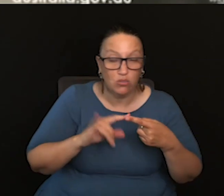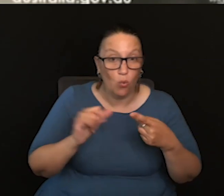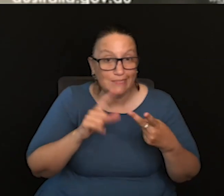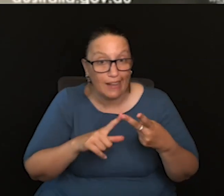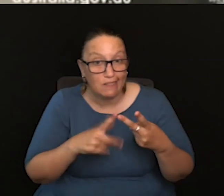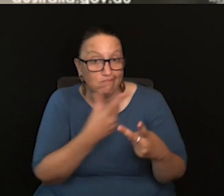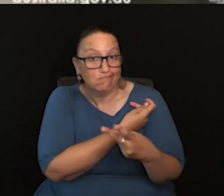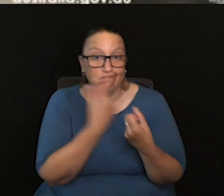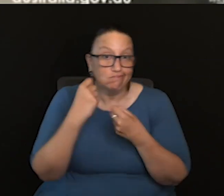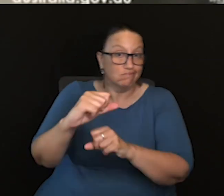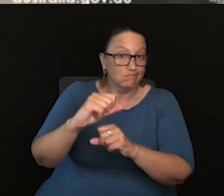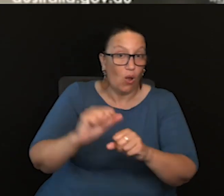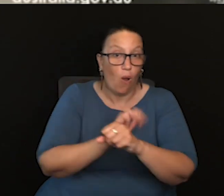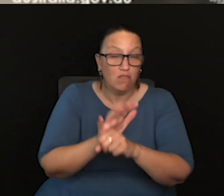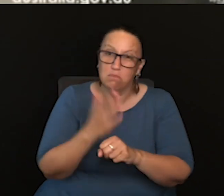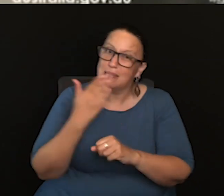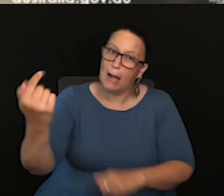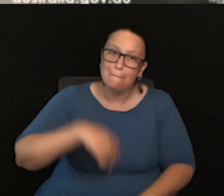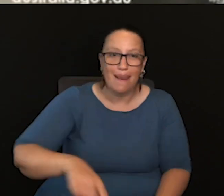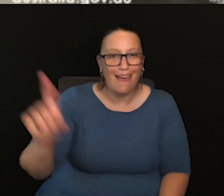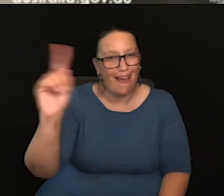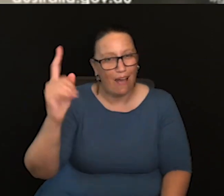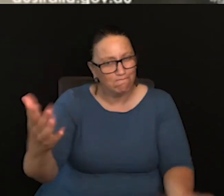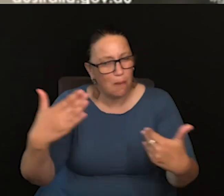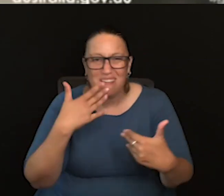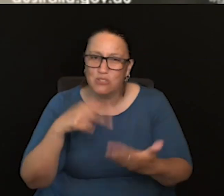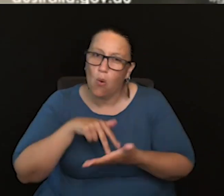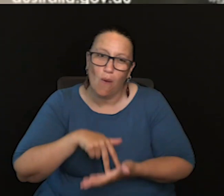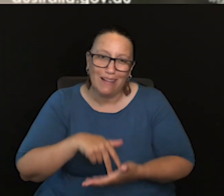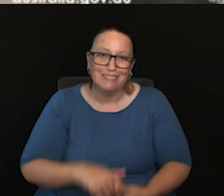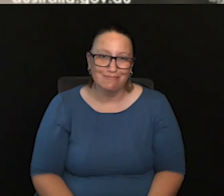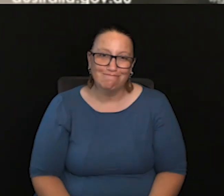now's the time, please don't wait. And so, we'd encourage everybody to come forward,